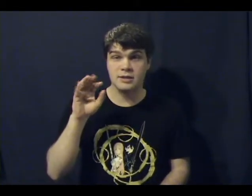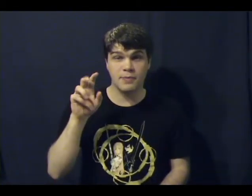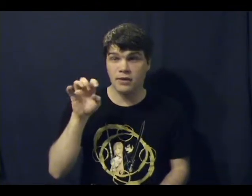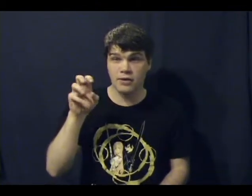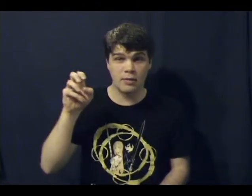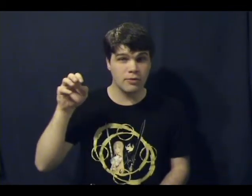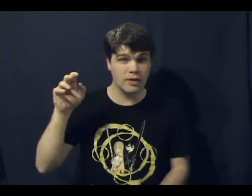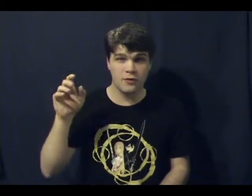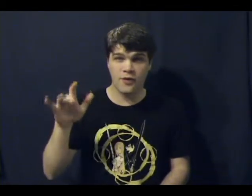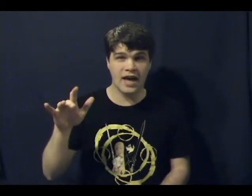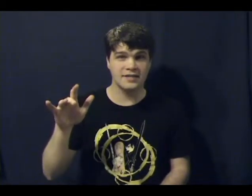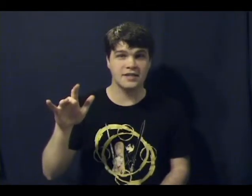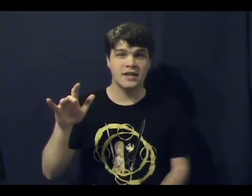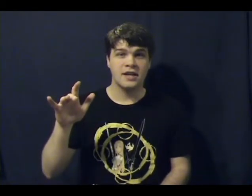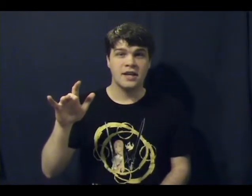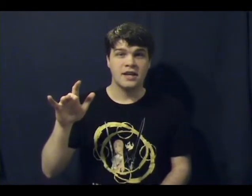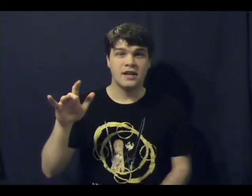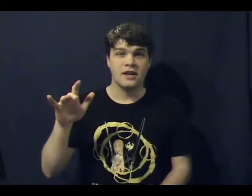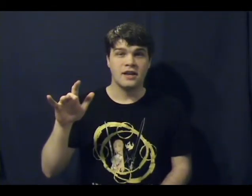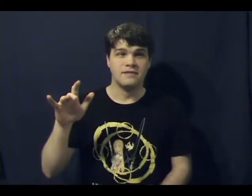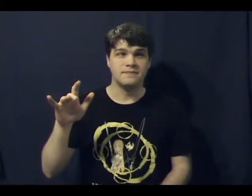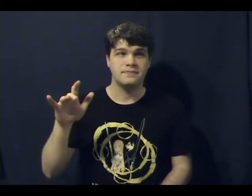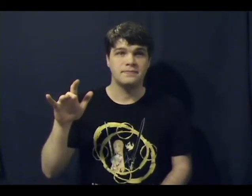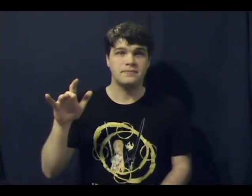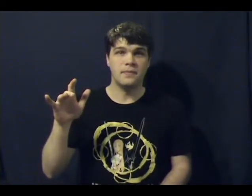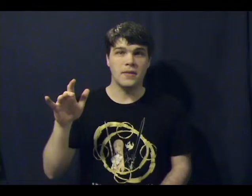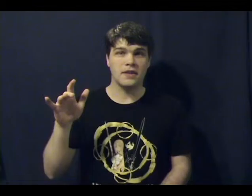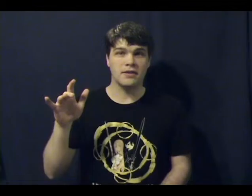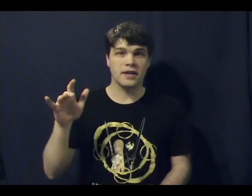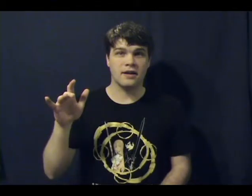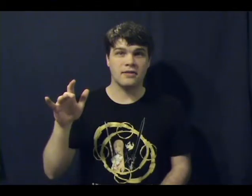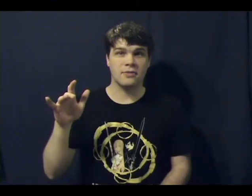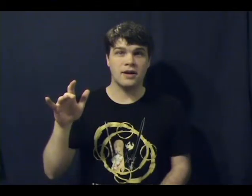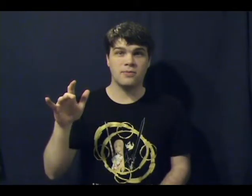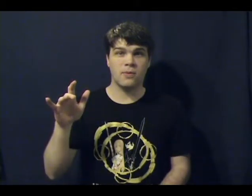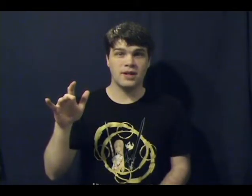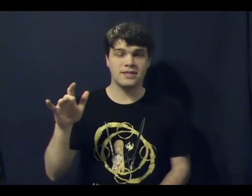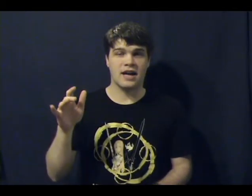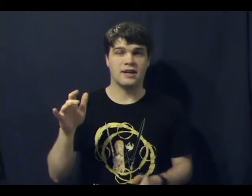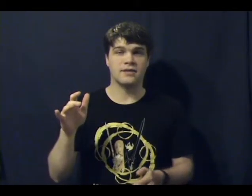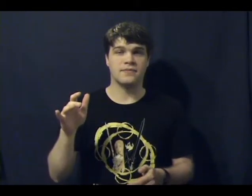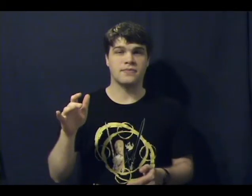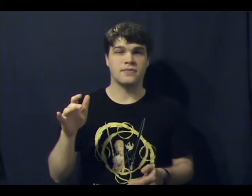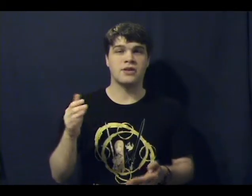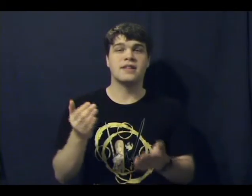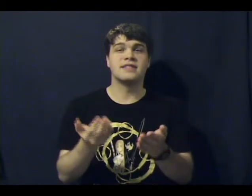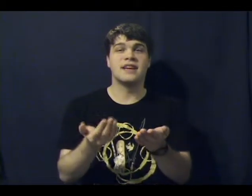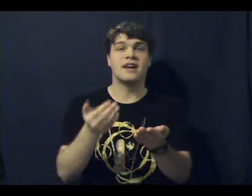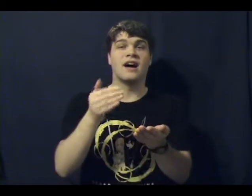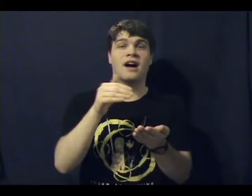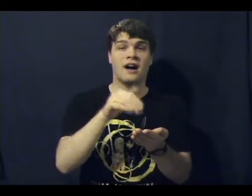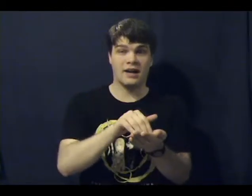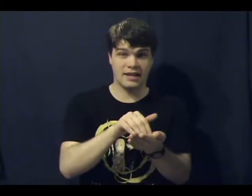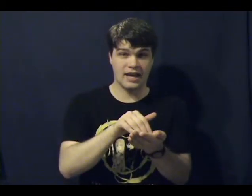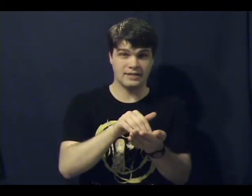and they spell their name really fast... and then you're like, What was that? You can say, again,